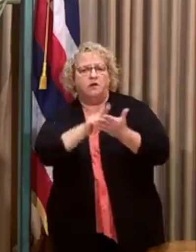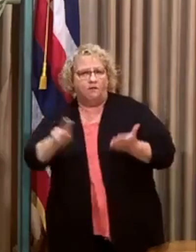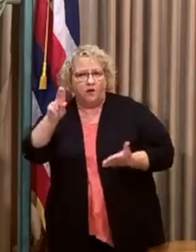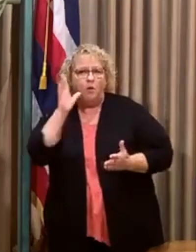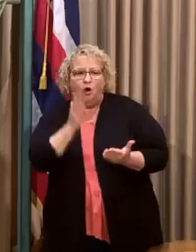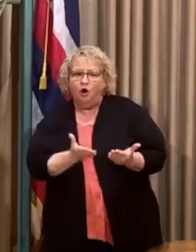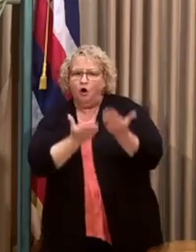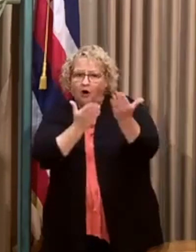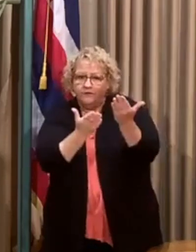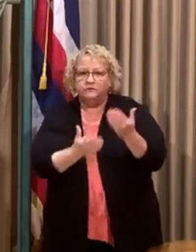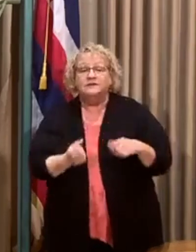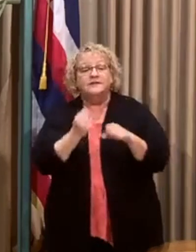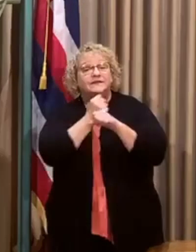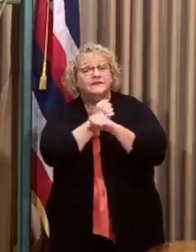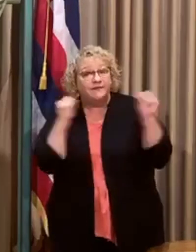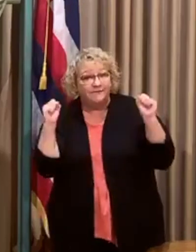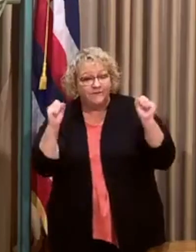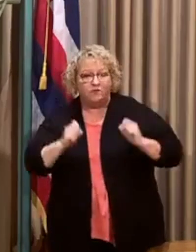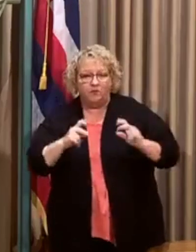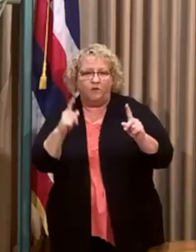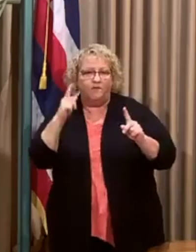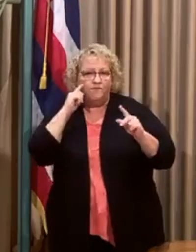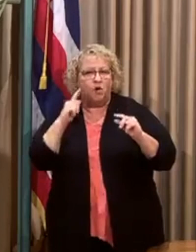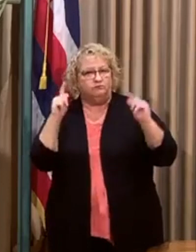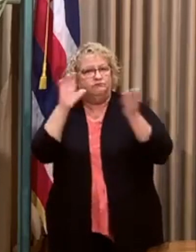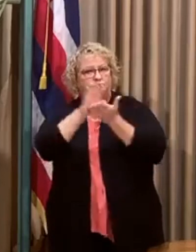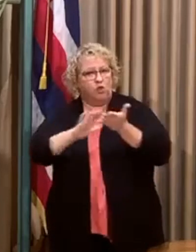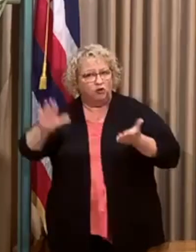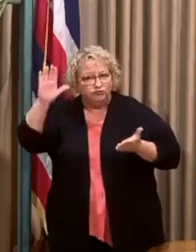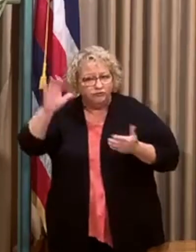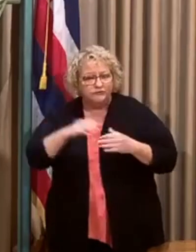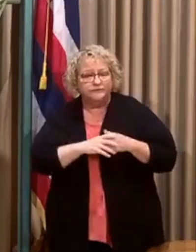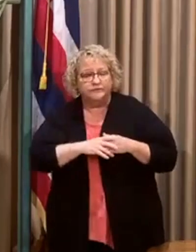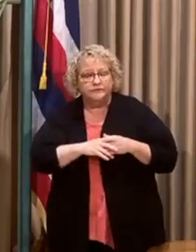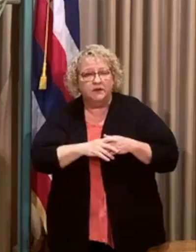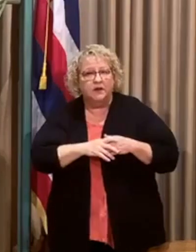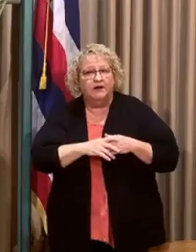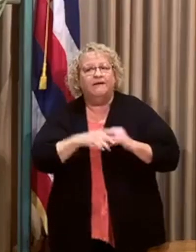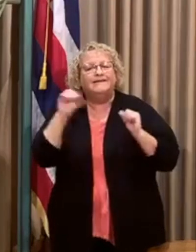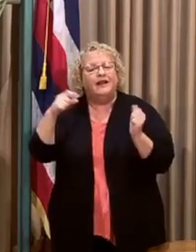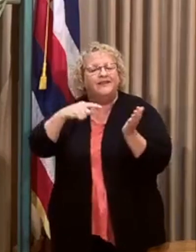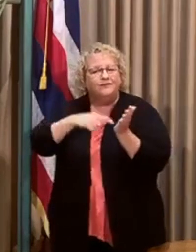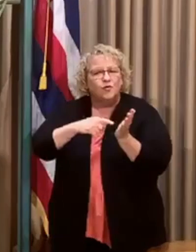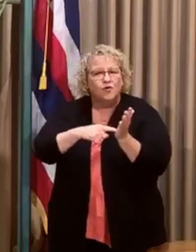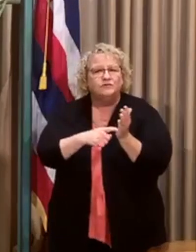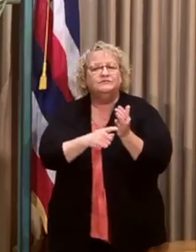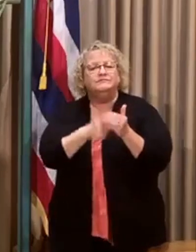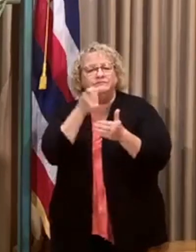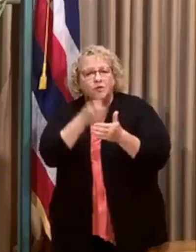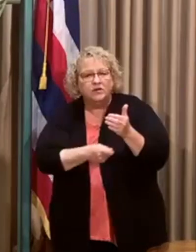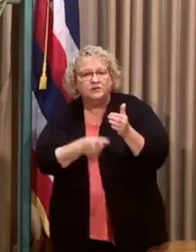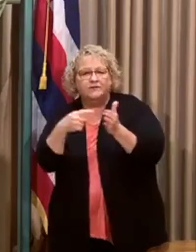a safe opportunity for higher education, an affordable opportunity on all of our islands.